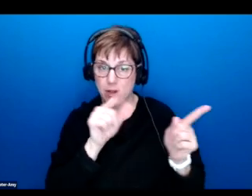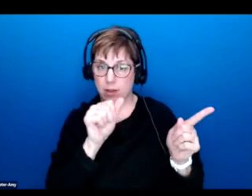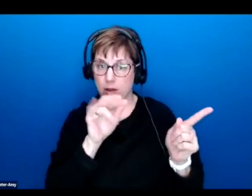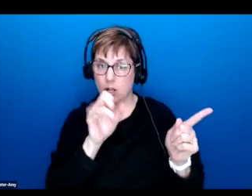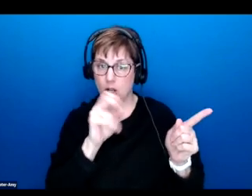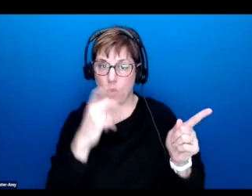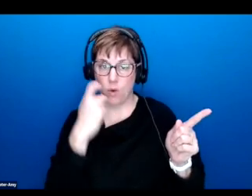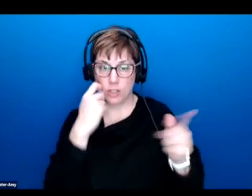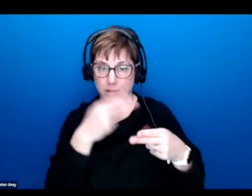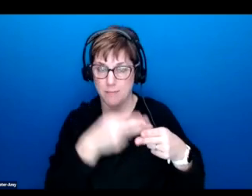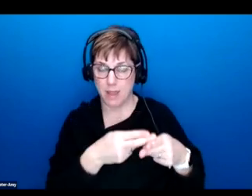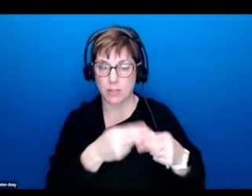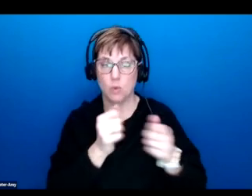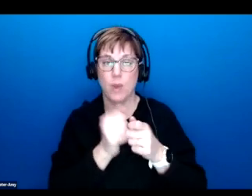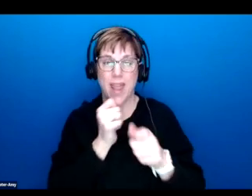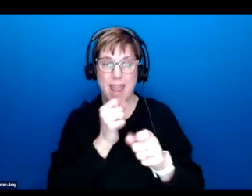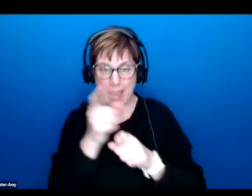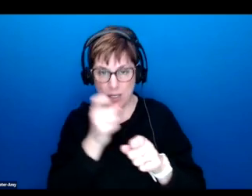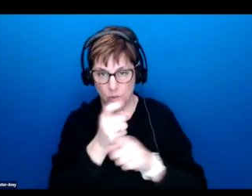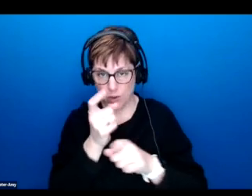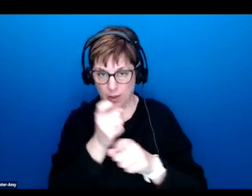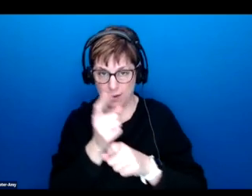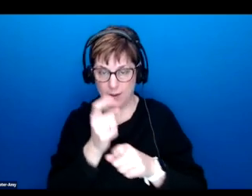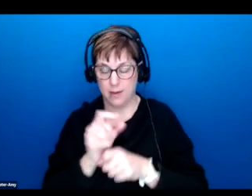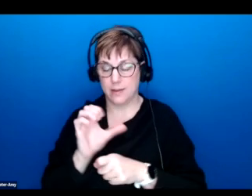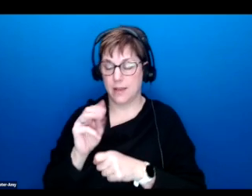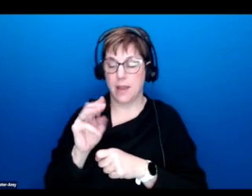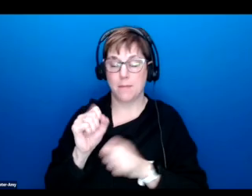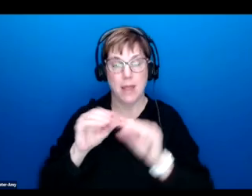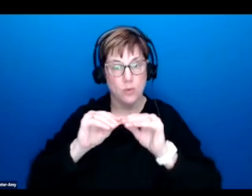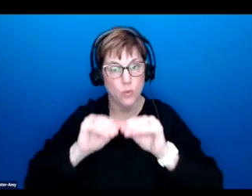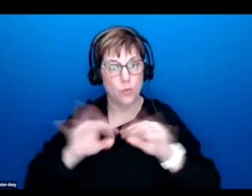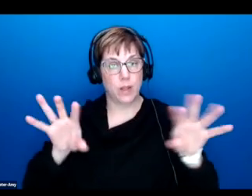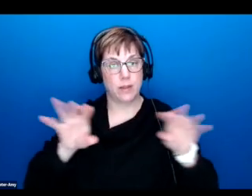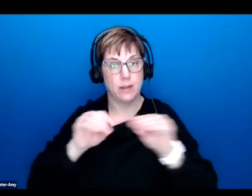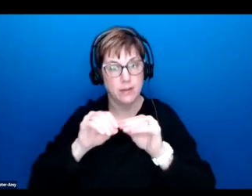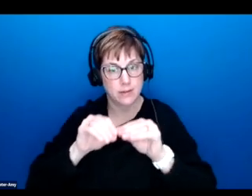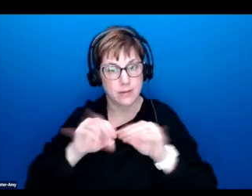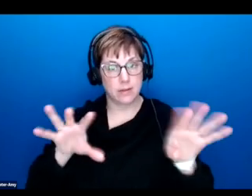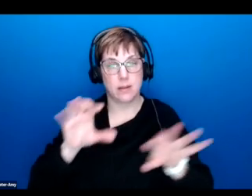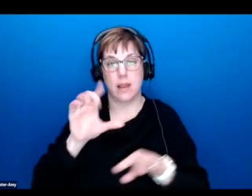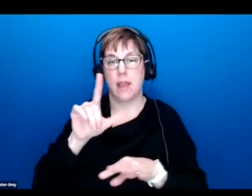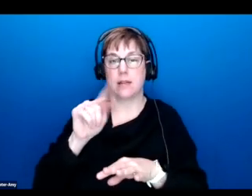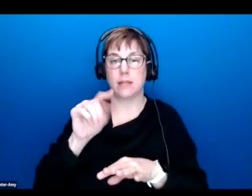on an annual basis, CMS releases an LTSS expenditure report,